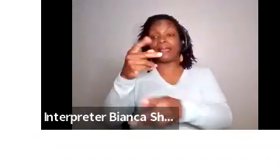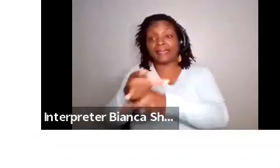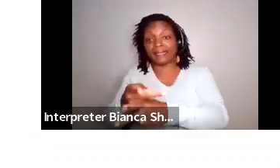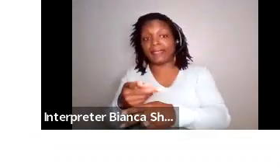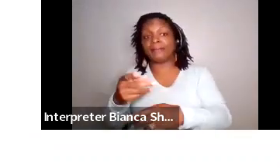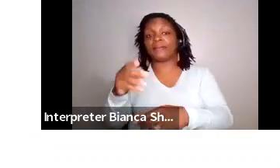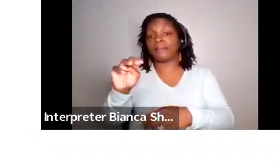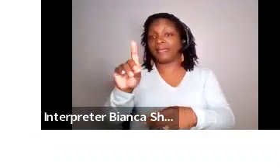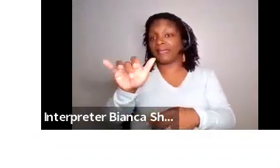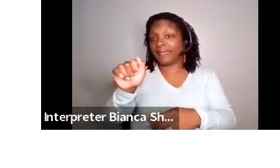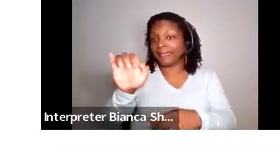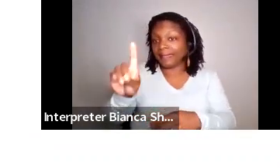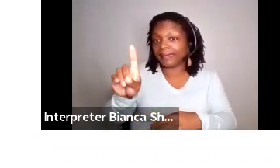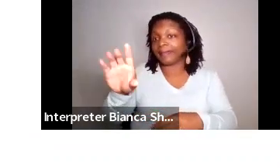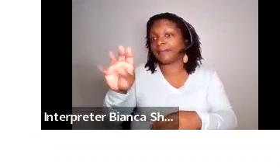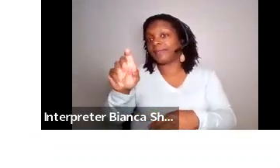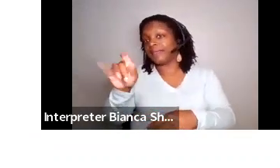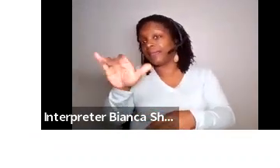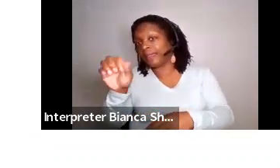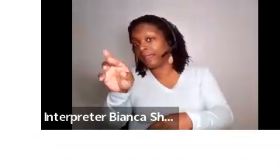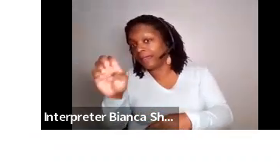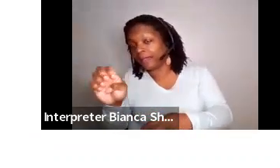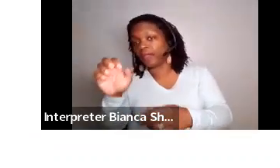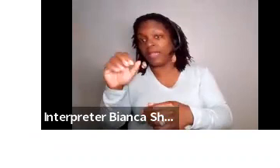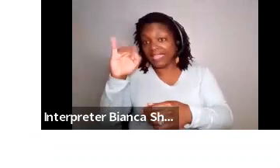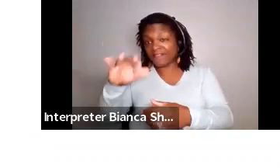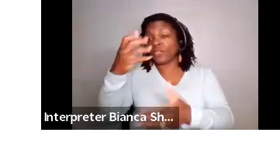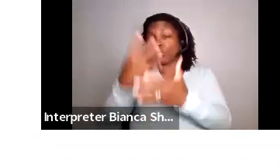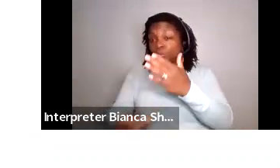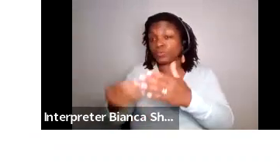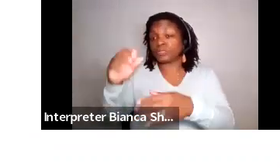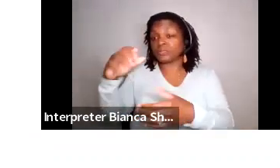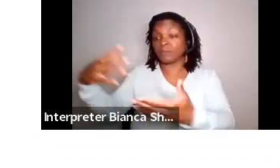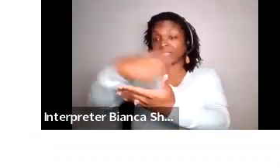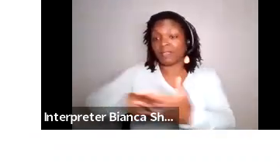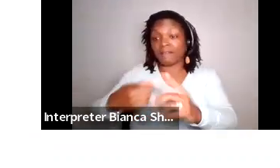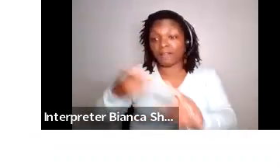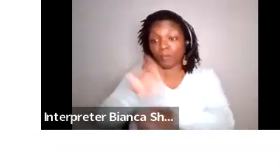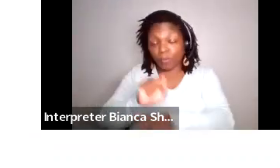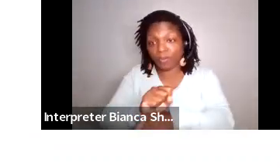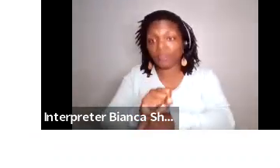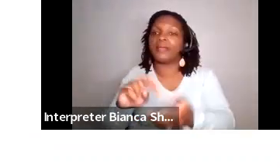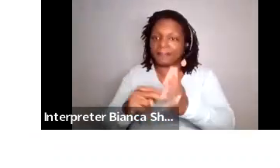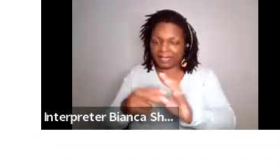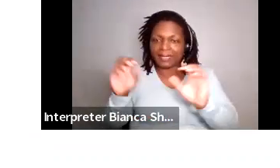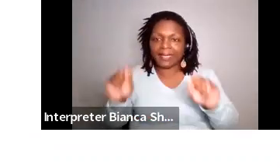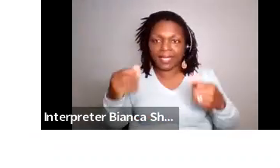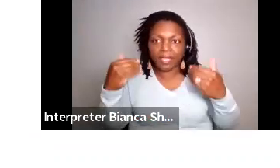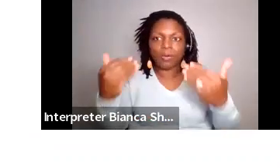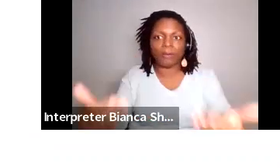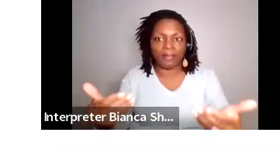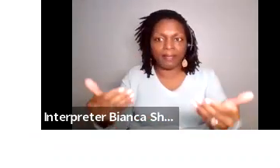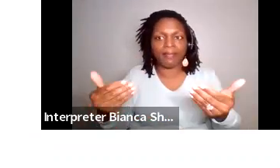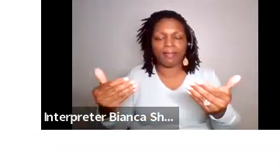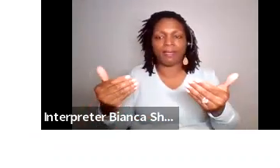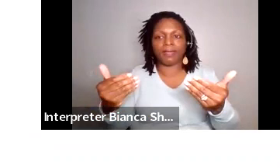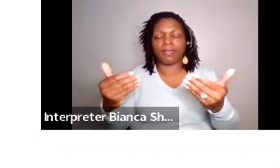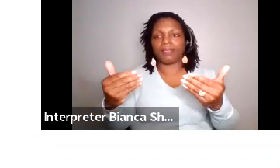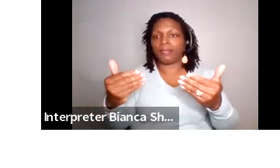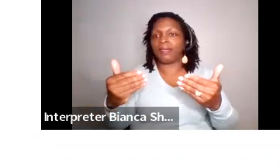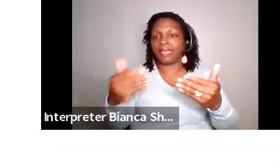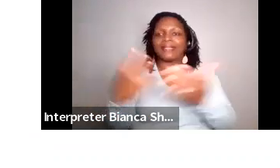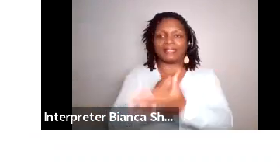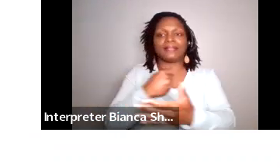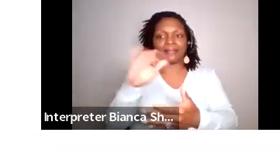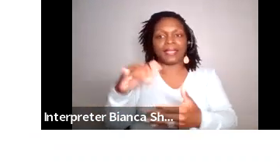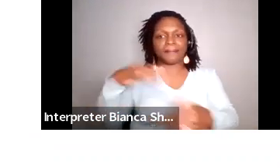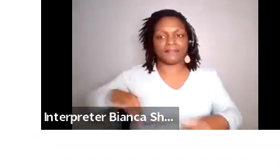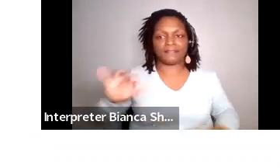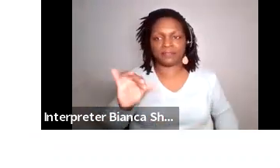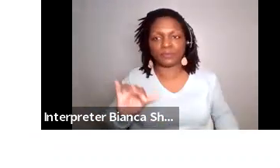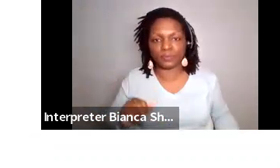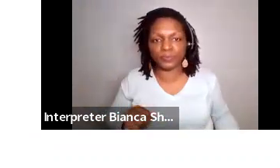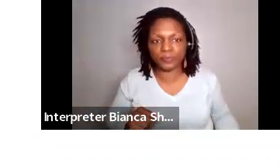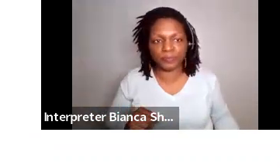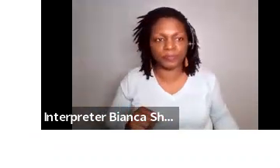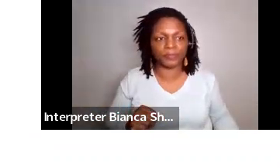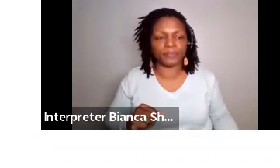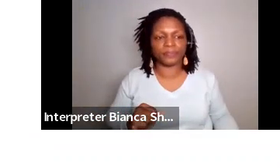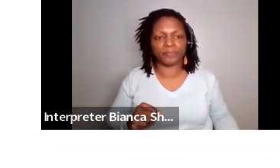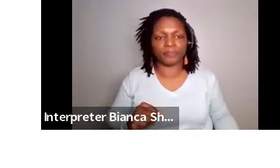back. you have lost due to employment. income. from work at this point I'm going to go ahead and allow rows to go ahead and proceed with our presentation on this.